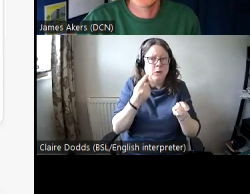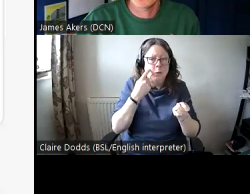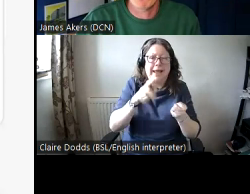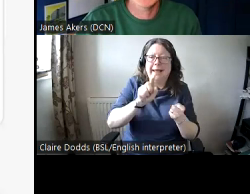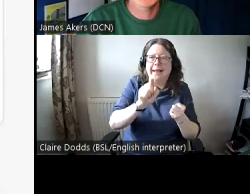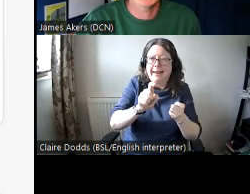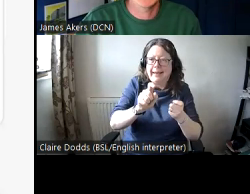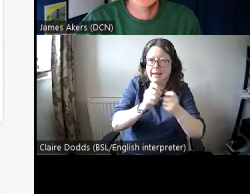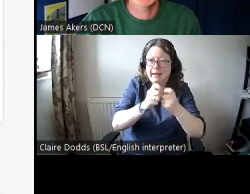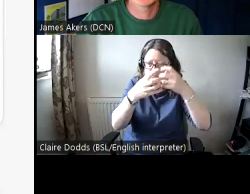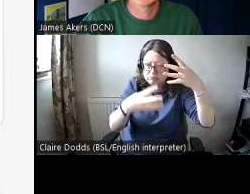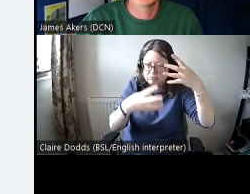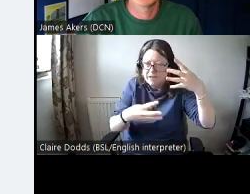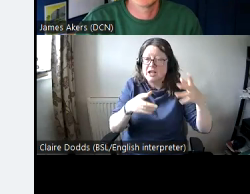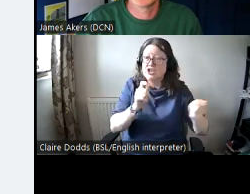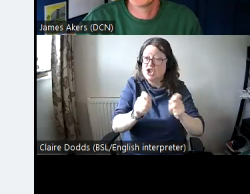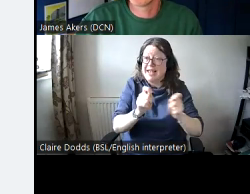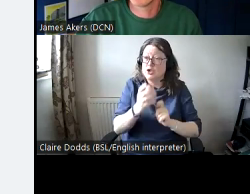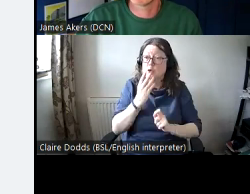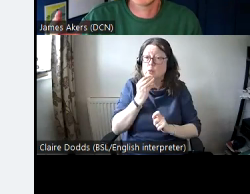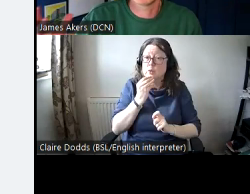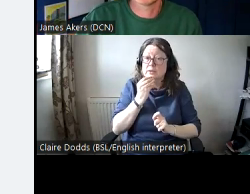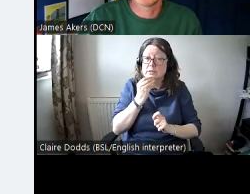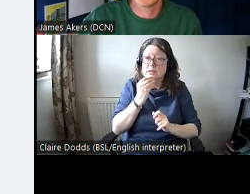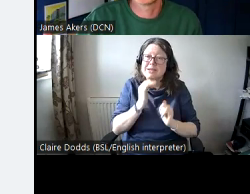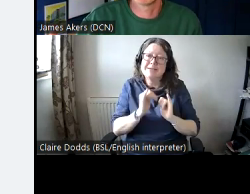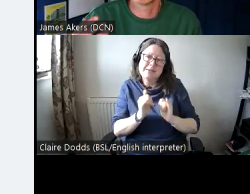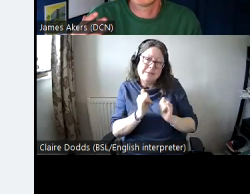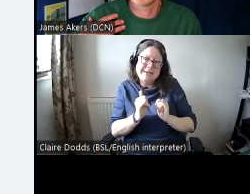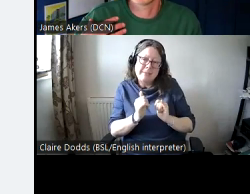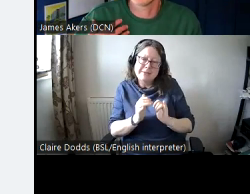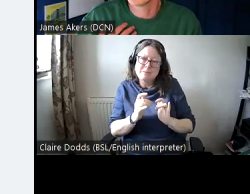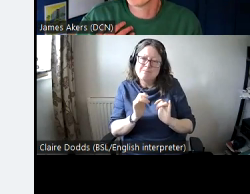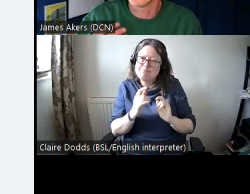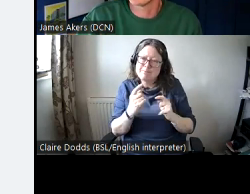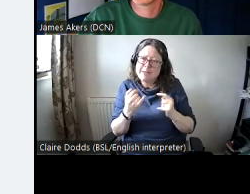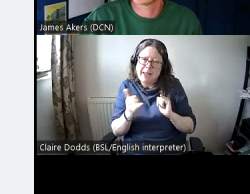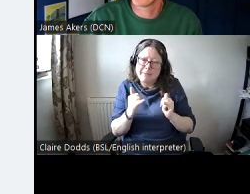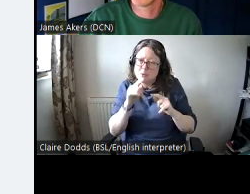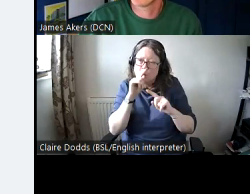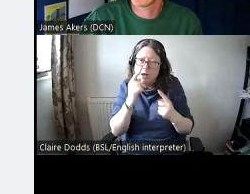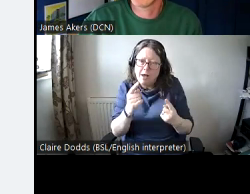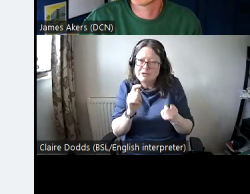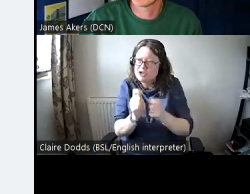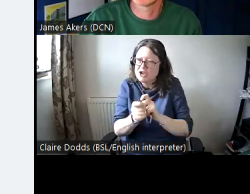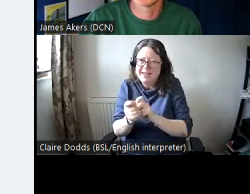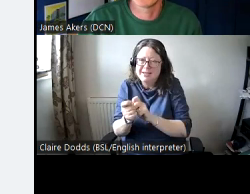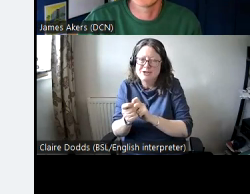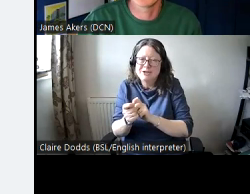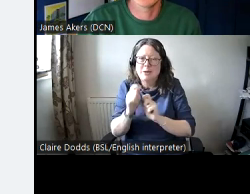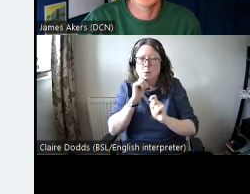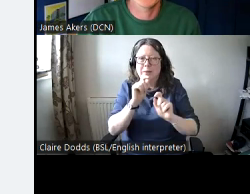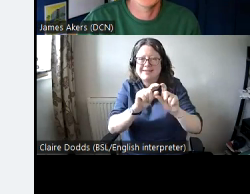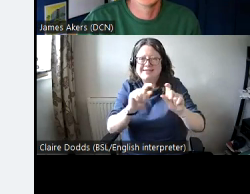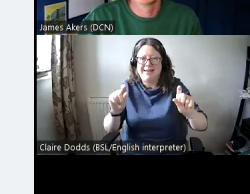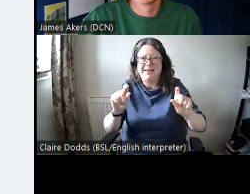What you might see is this, which is what we've got. Our user, our digitalnetwork@artscouncil.org.uk,